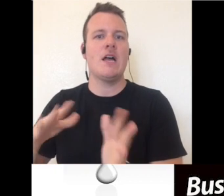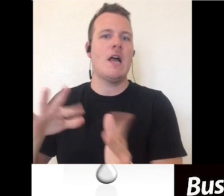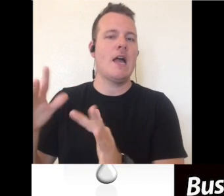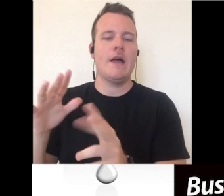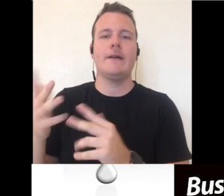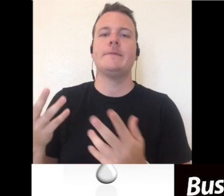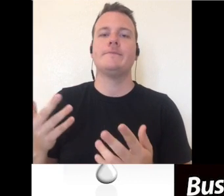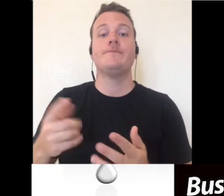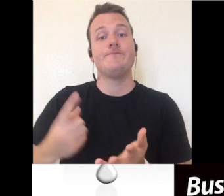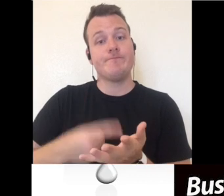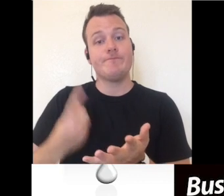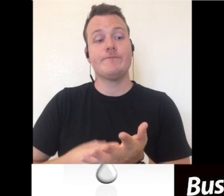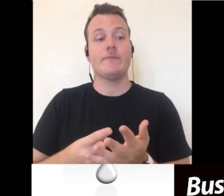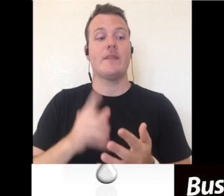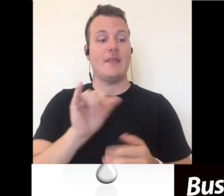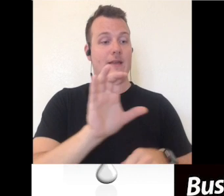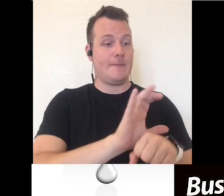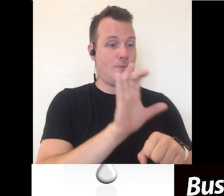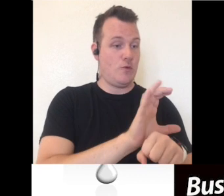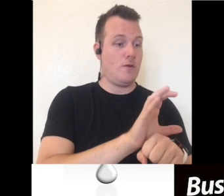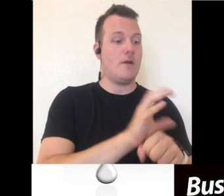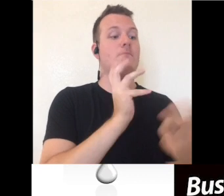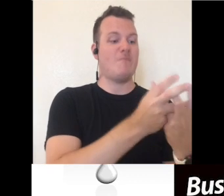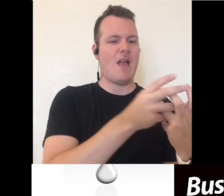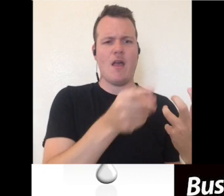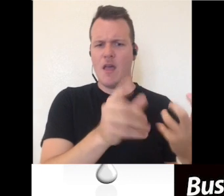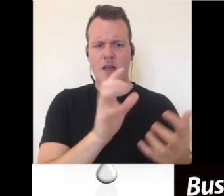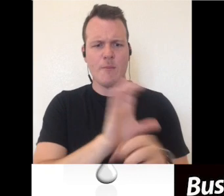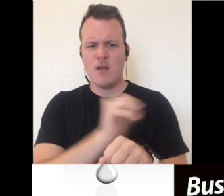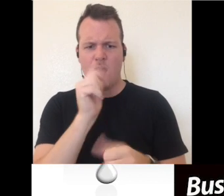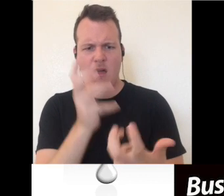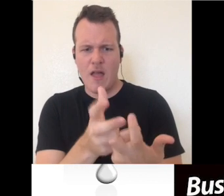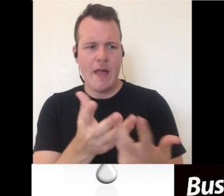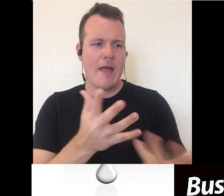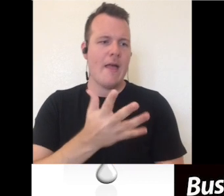So sometimes- and sometimes it wasn't as compatible with one version of a